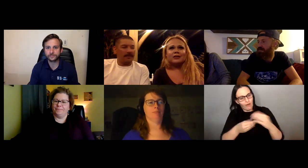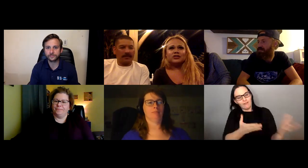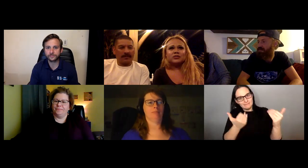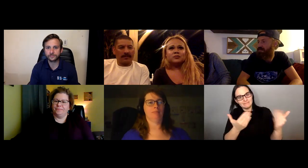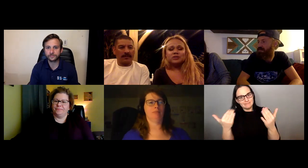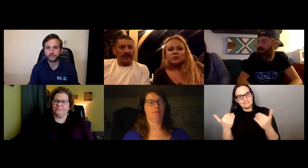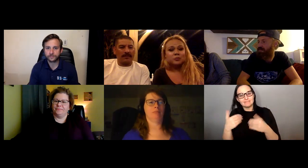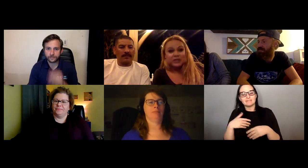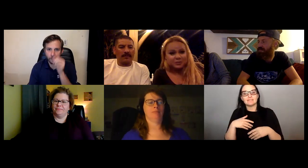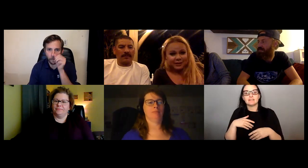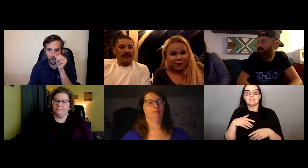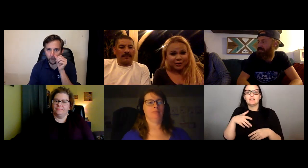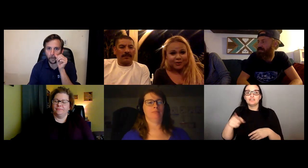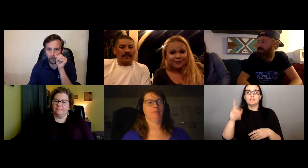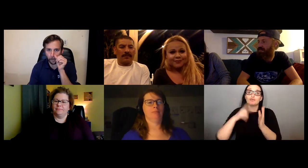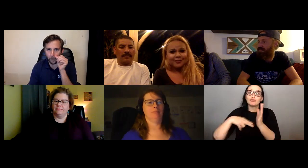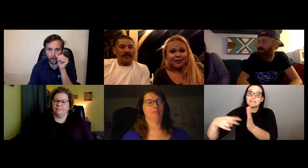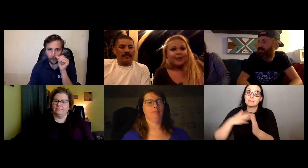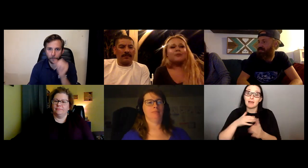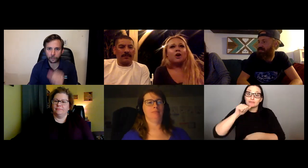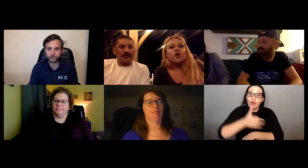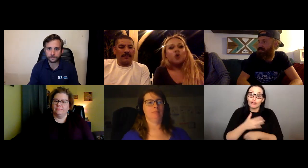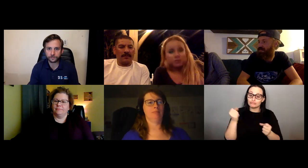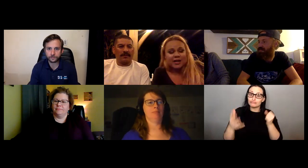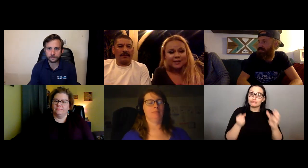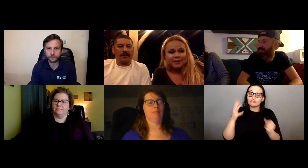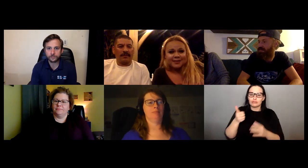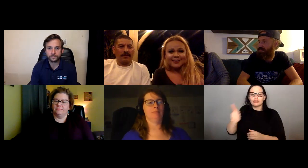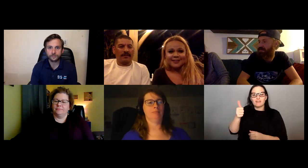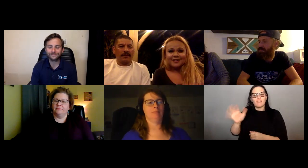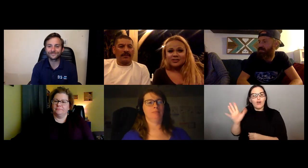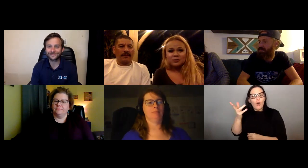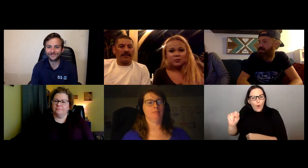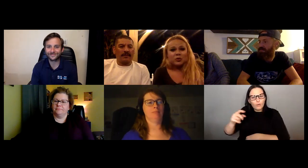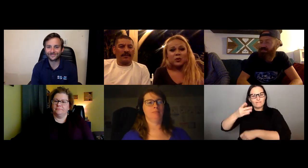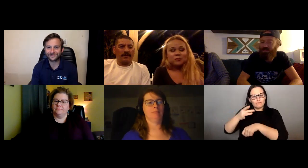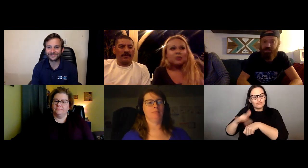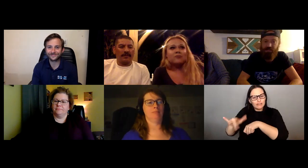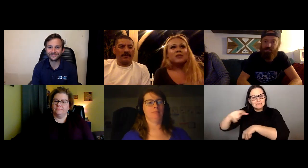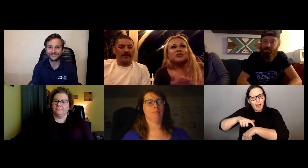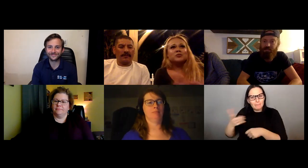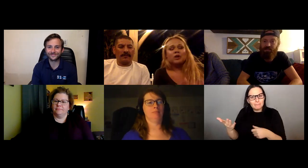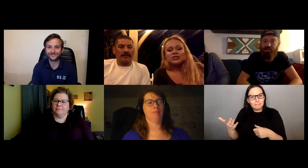she she would read to my daughter like on her own time